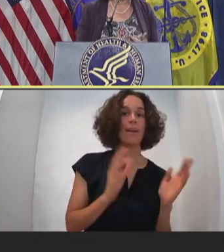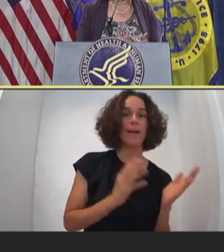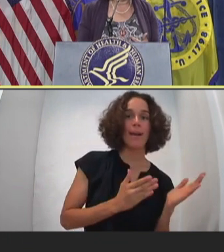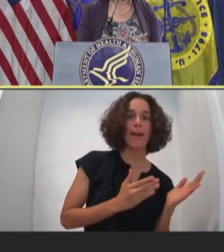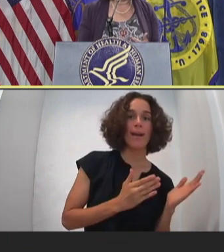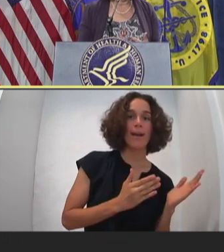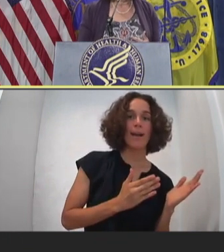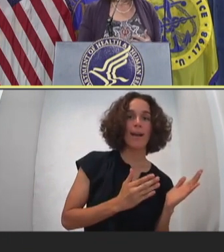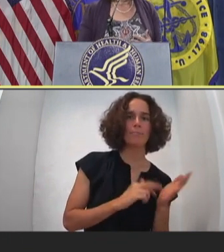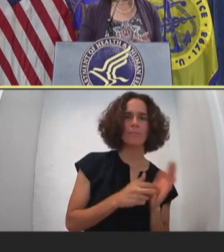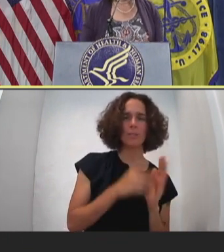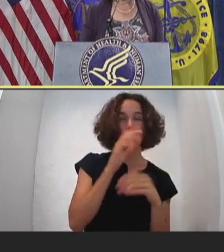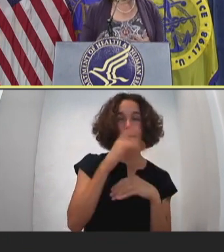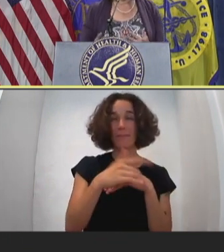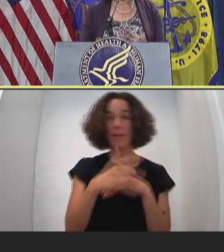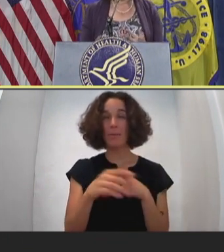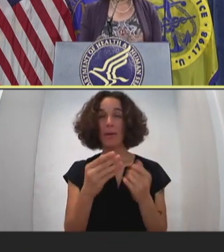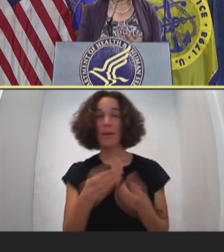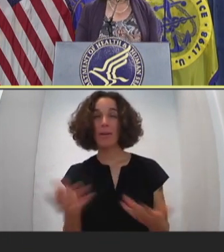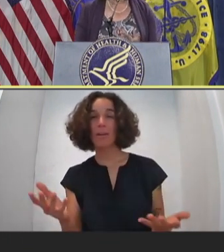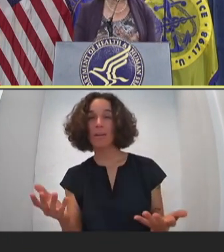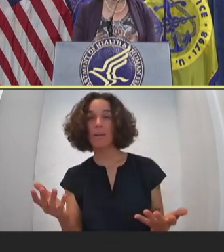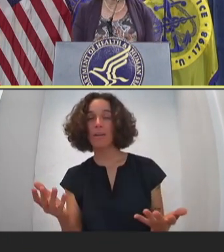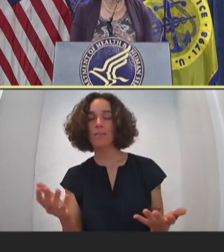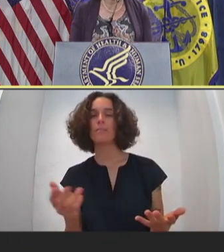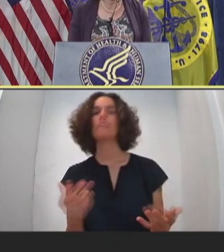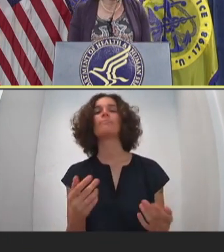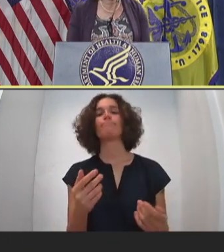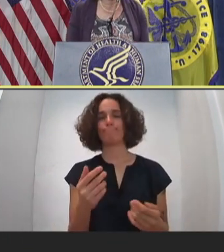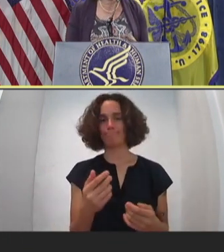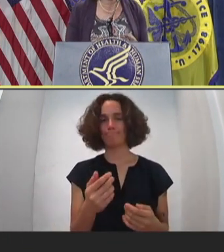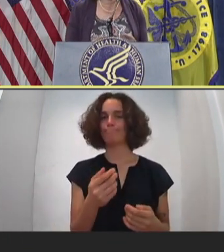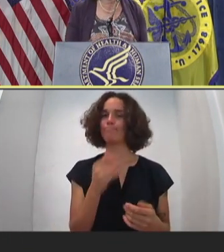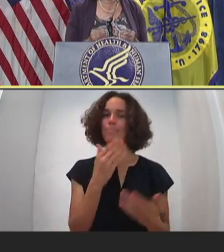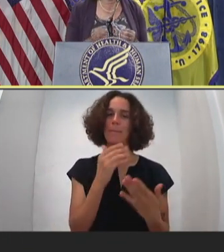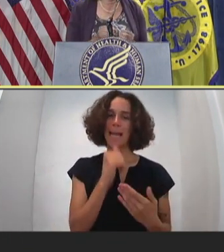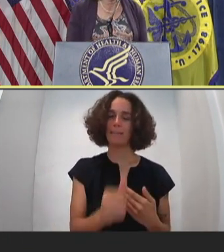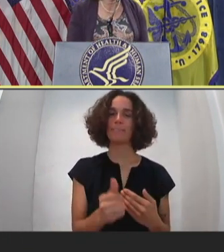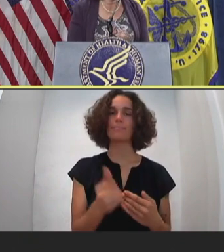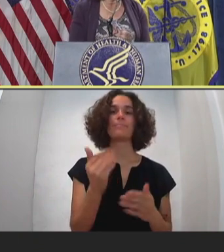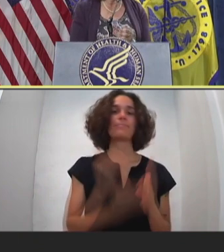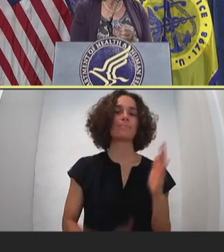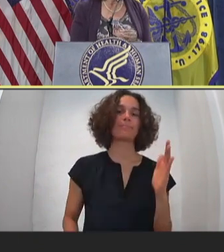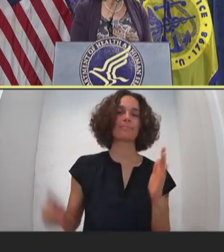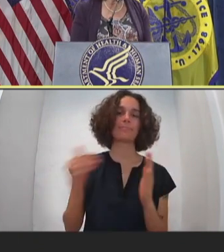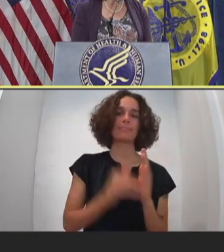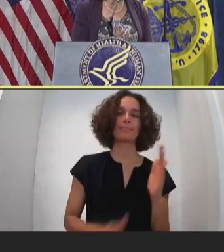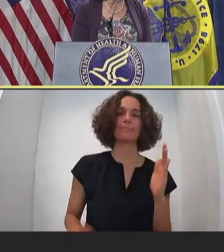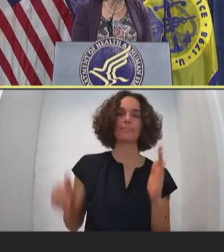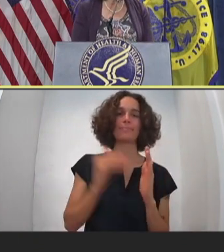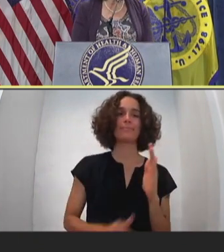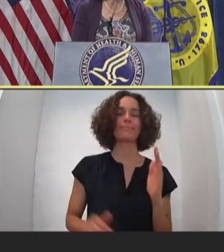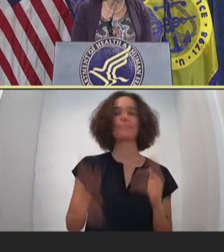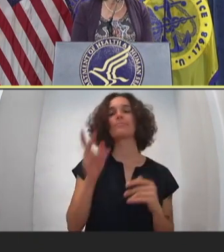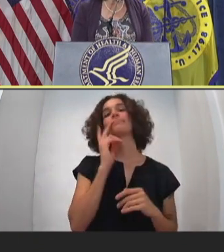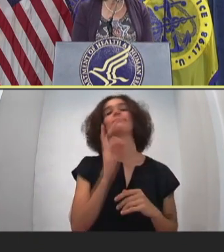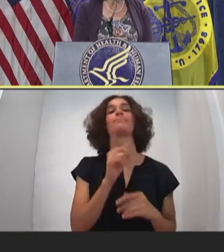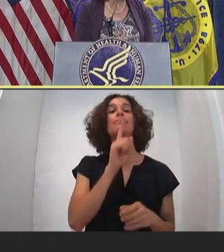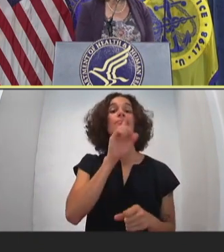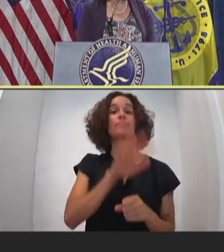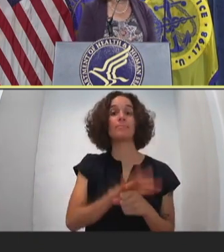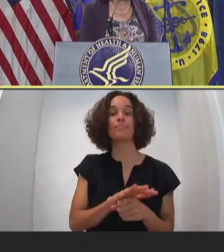available. And we've seen that over and over again that, you know, ensuring that there is a pathway